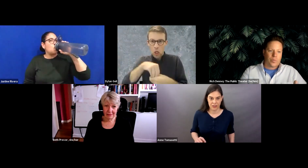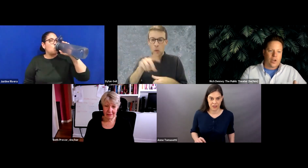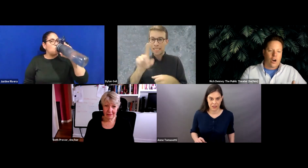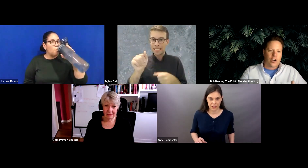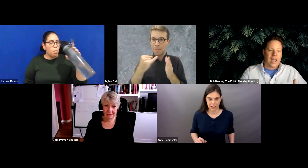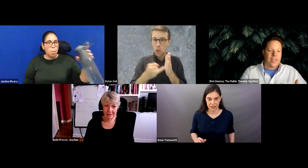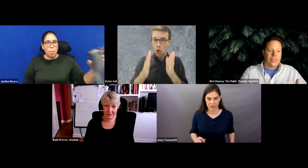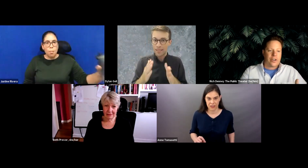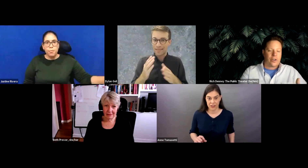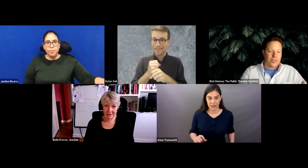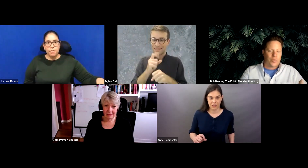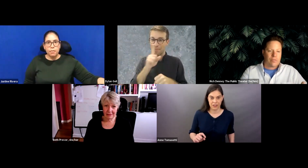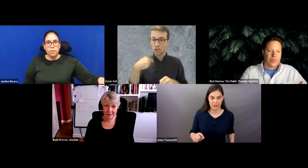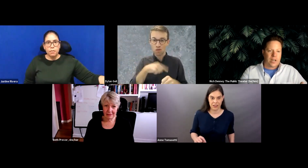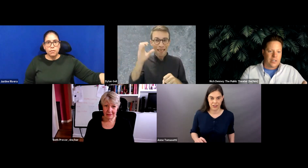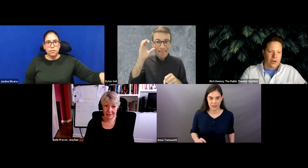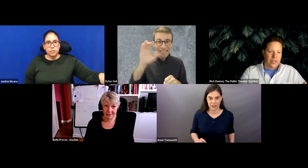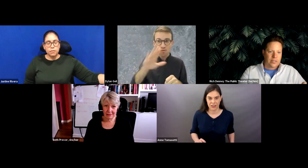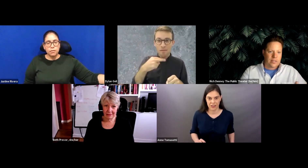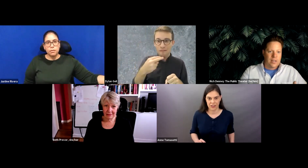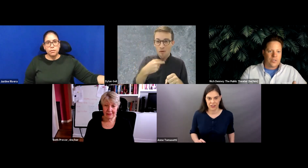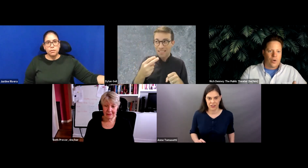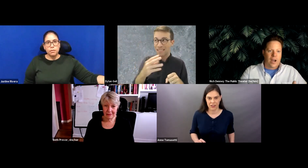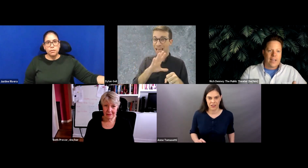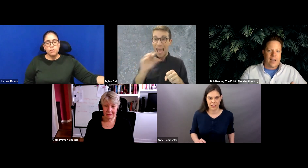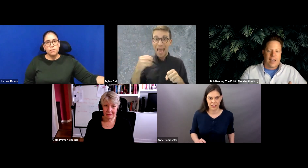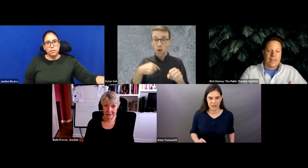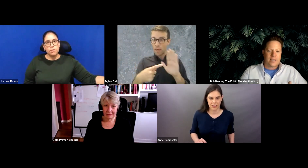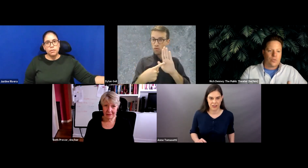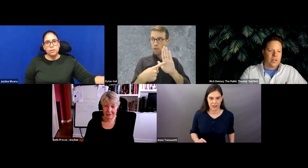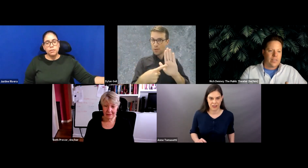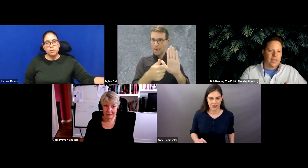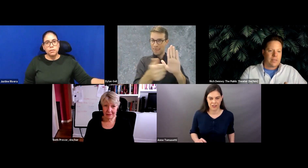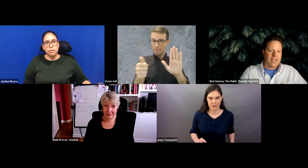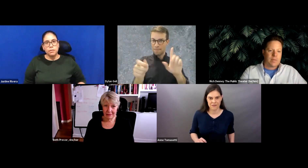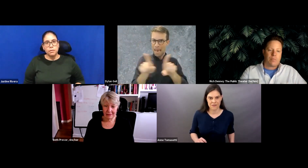are being heard, and then they're also being represented as artists. So it is still one of the things that makes me the